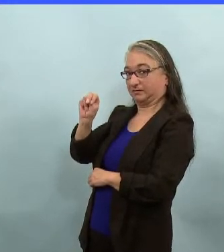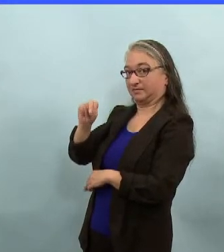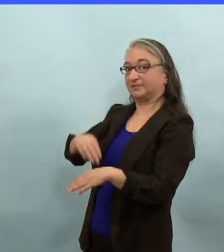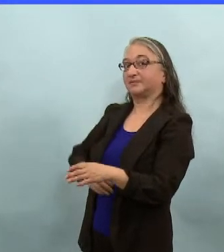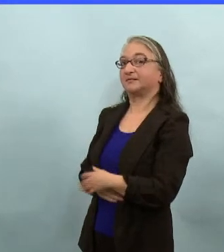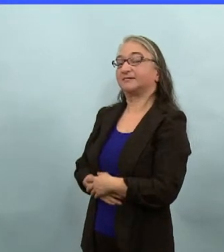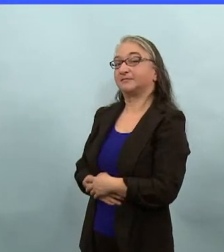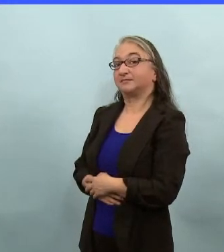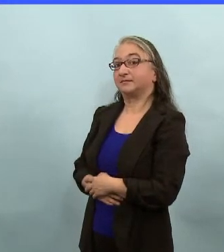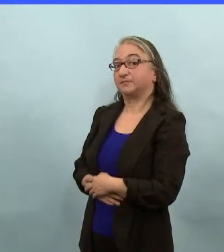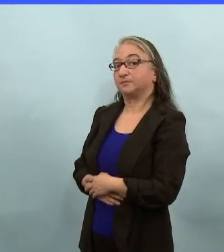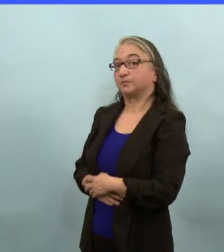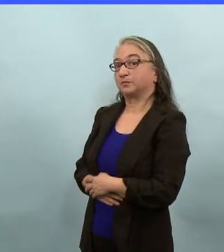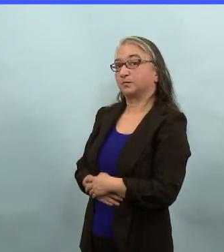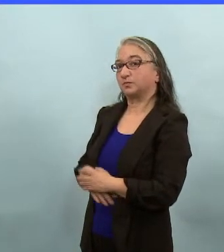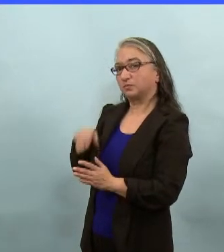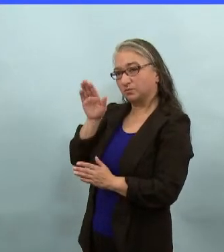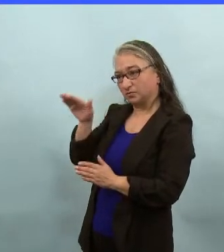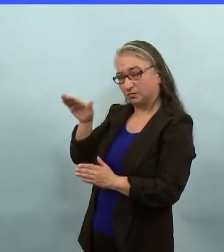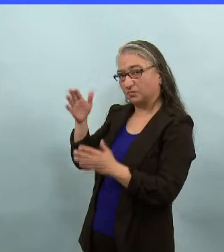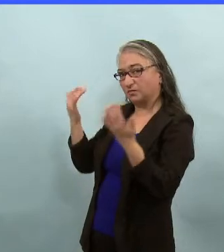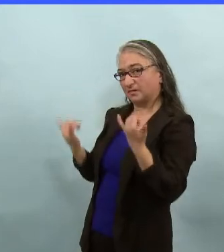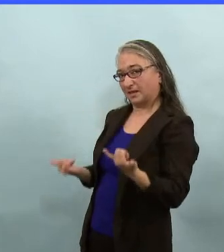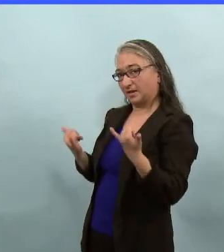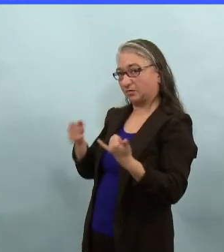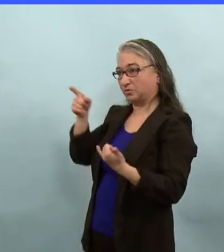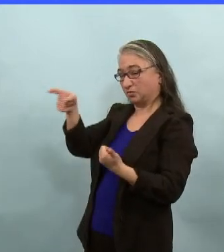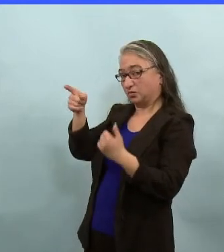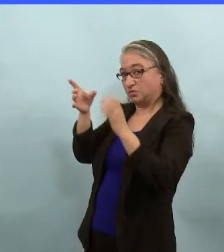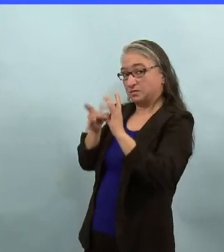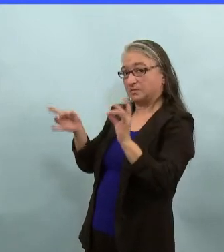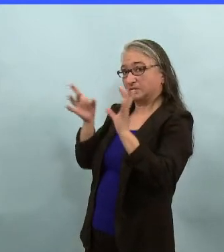a shift here and i guess the stance now for your government as as you're in charge